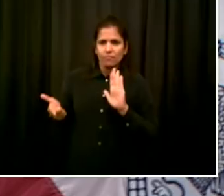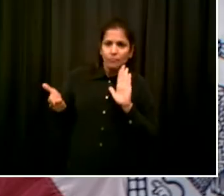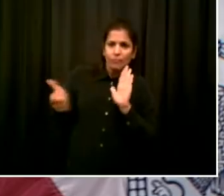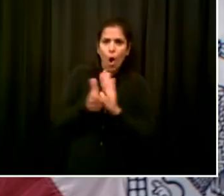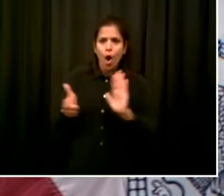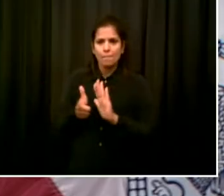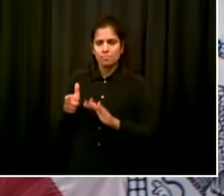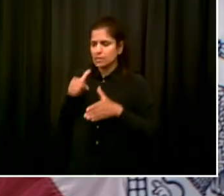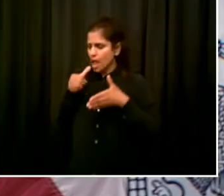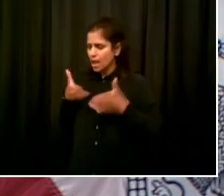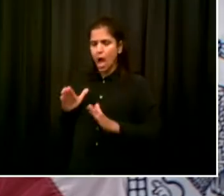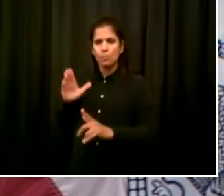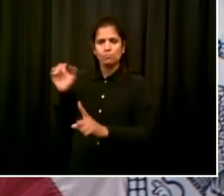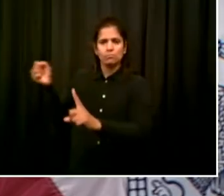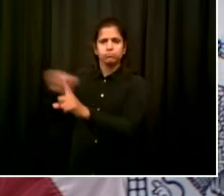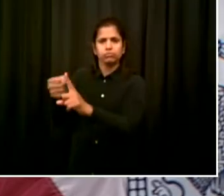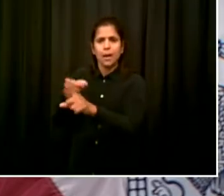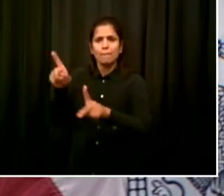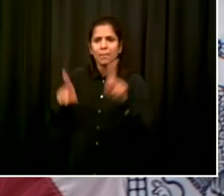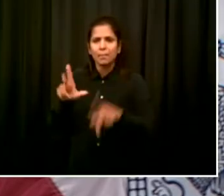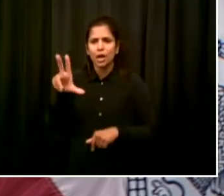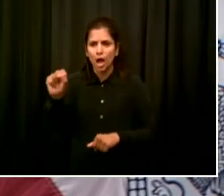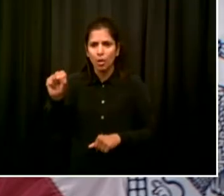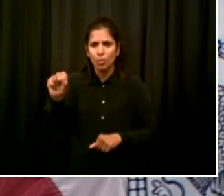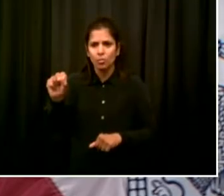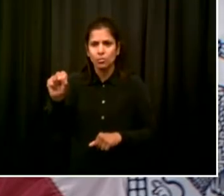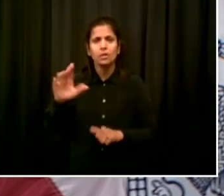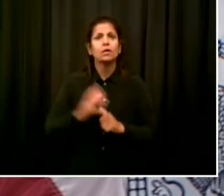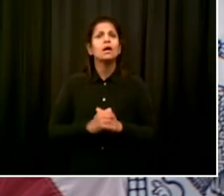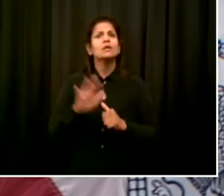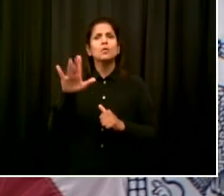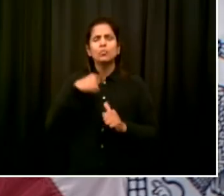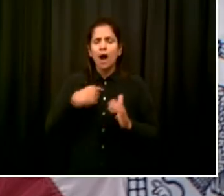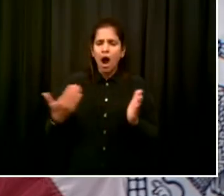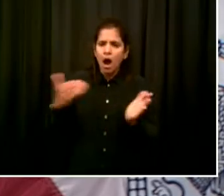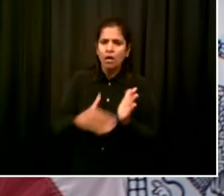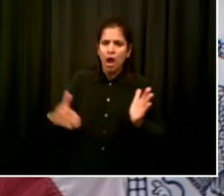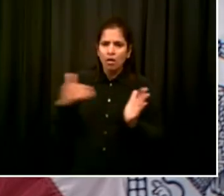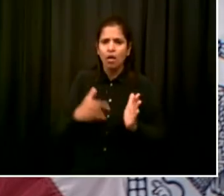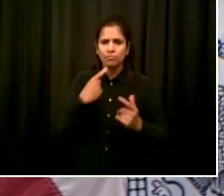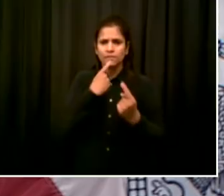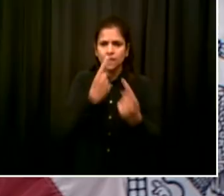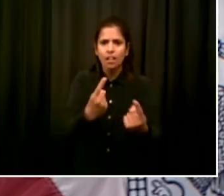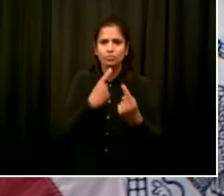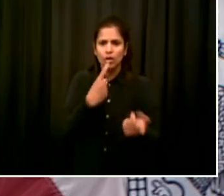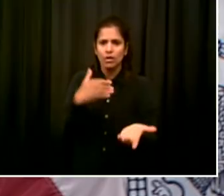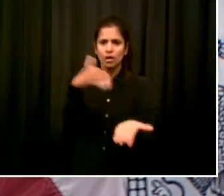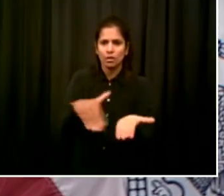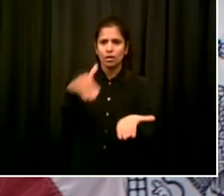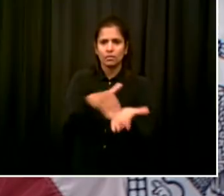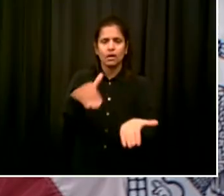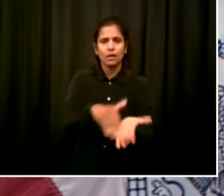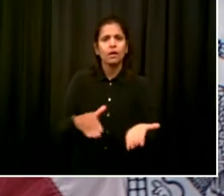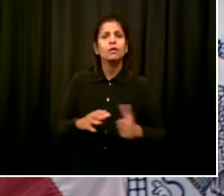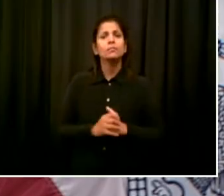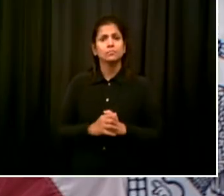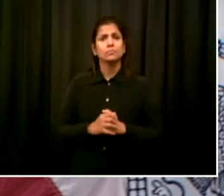I HAVE SET IT SO MANY TIMES AND I MEAN IT, I WANT EVERYONE TO UNDERSTAND IT. YOU CANNOT ATTACK THE PEOPLE WHO SERVE AND PROTECT US . I